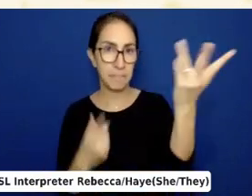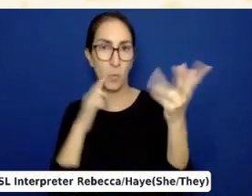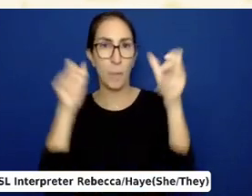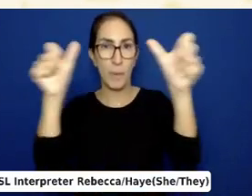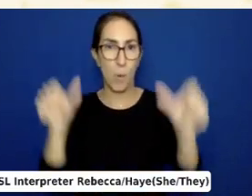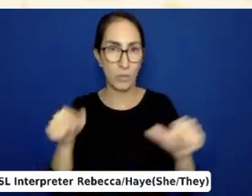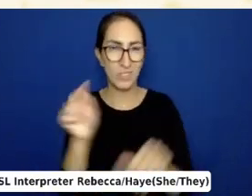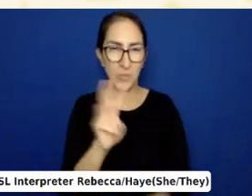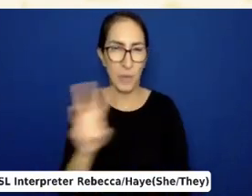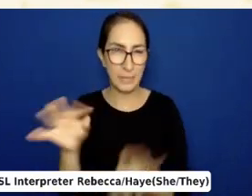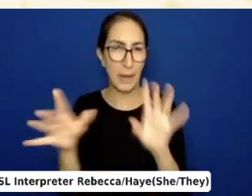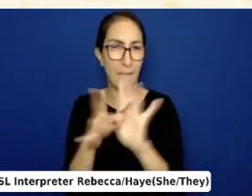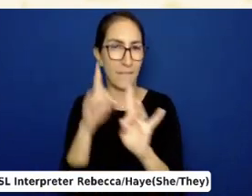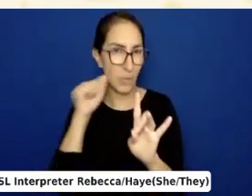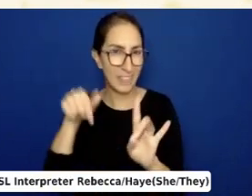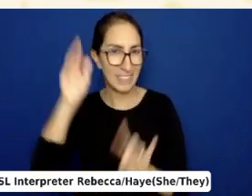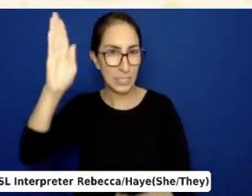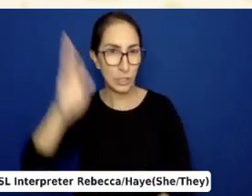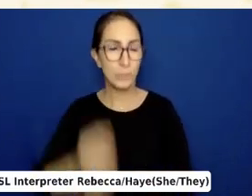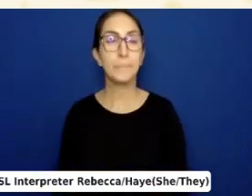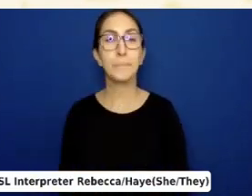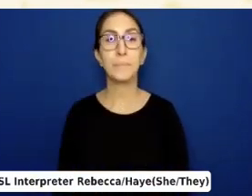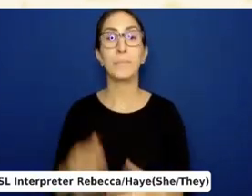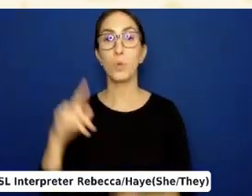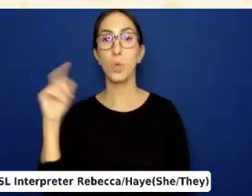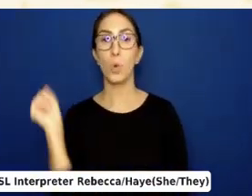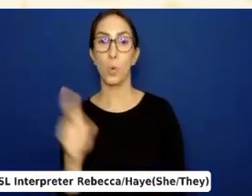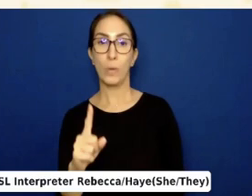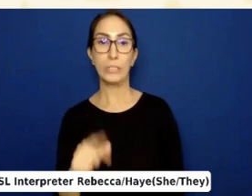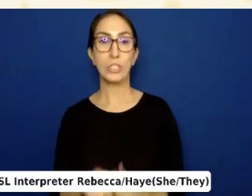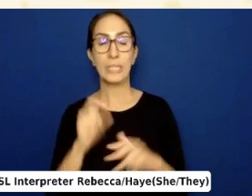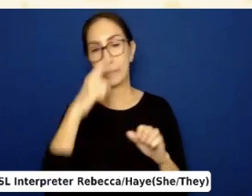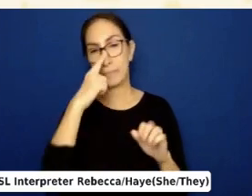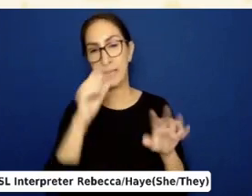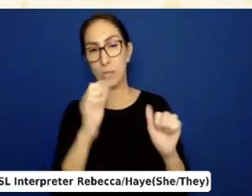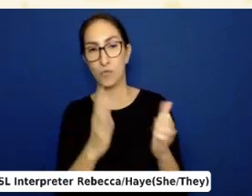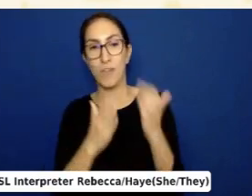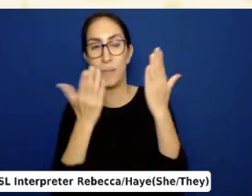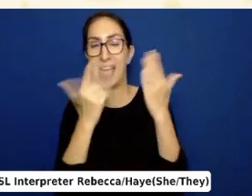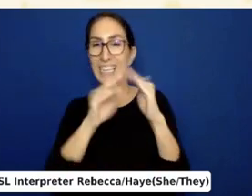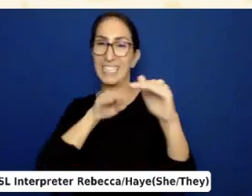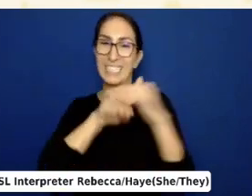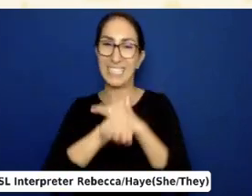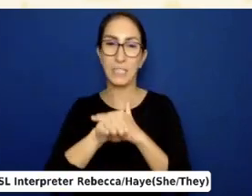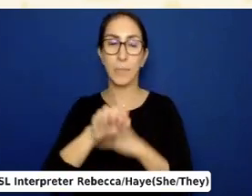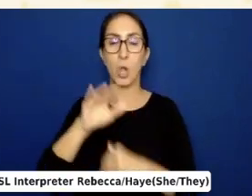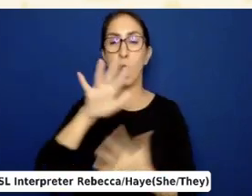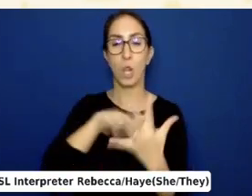Question from Hilda: Can you recommend any accessible chart and graph libraries that can be included in WordPress plugins?